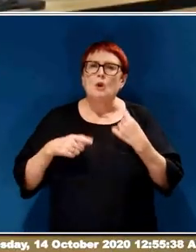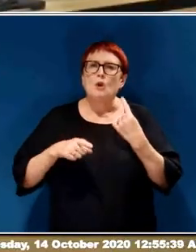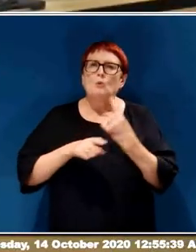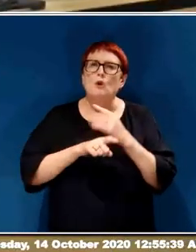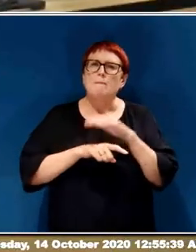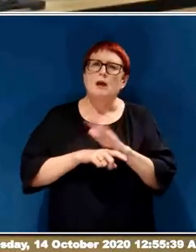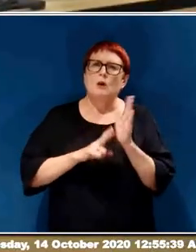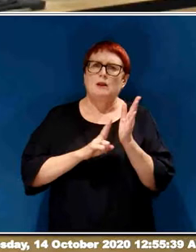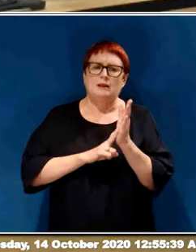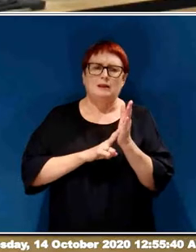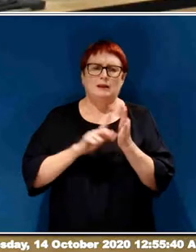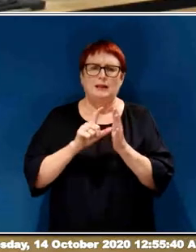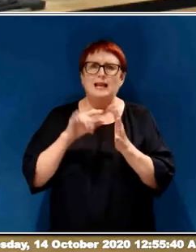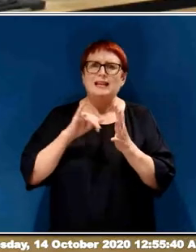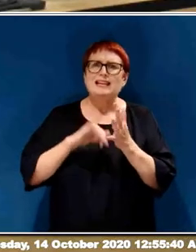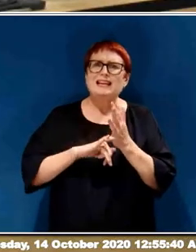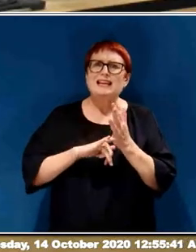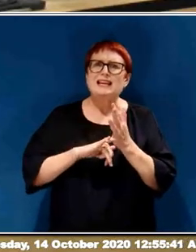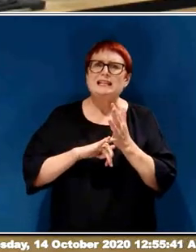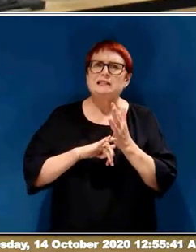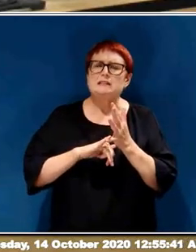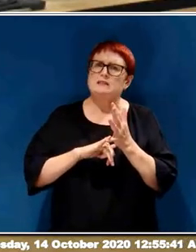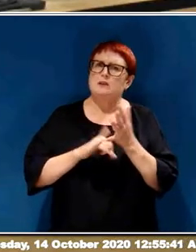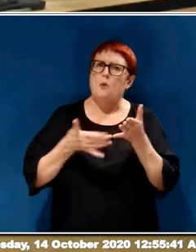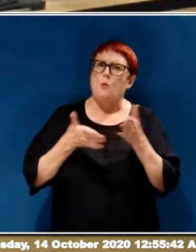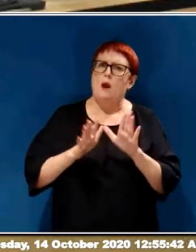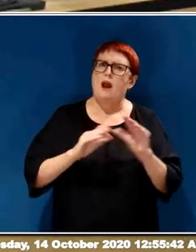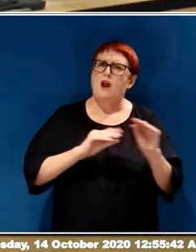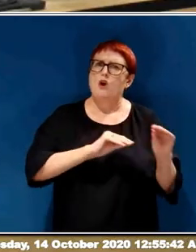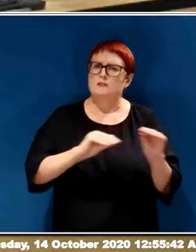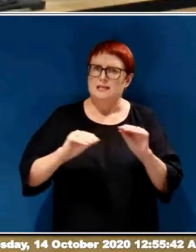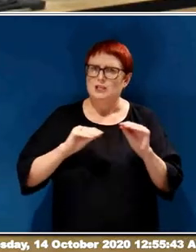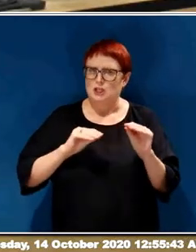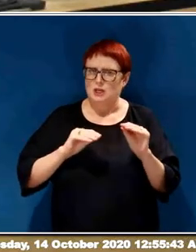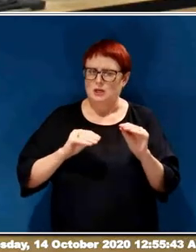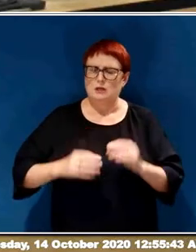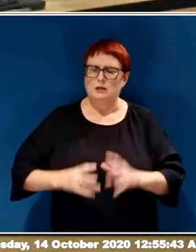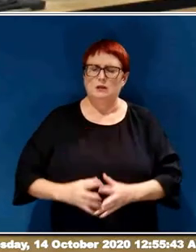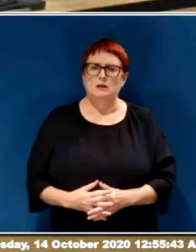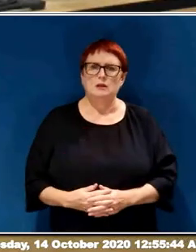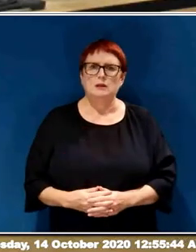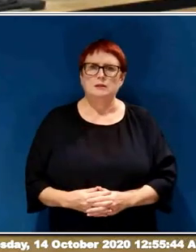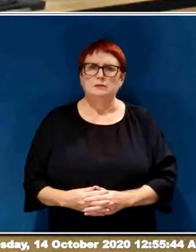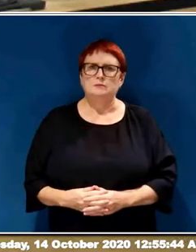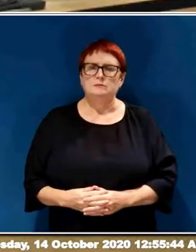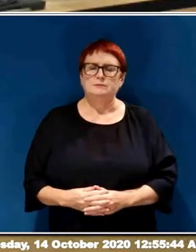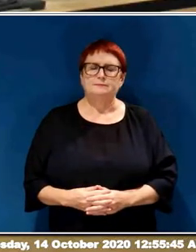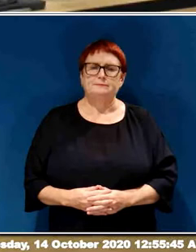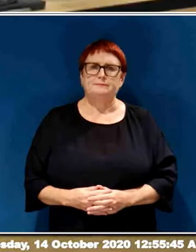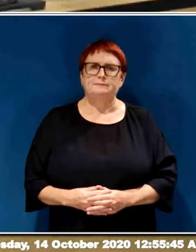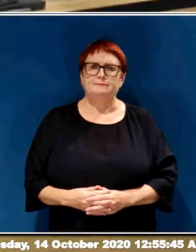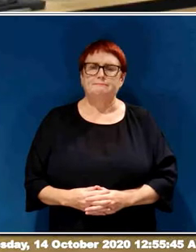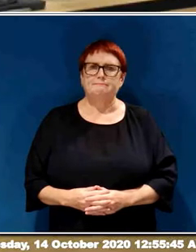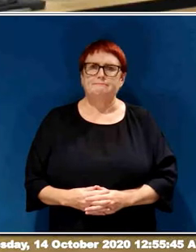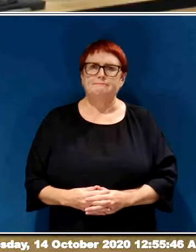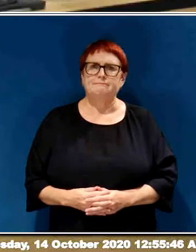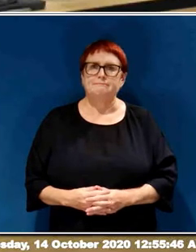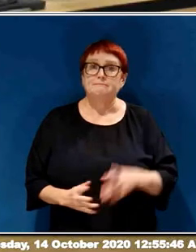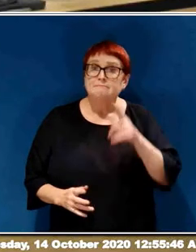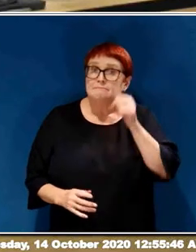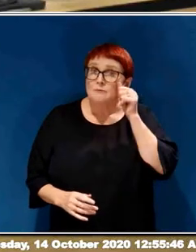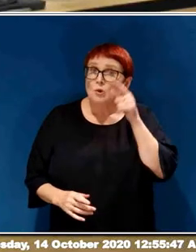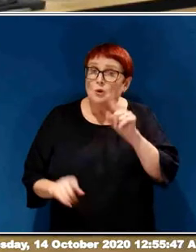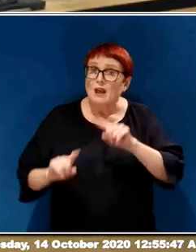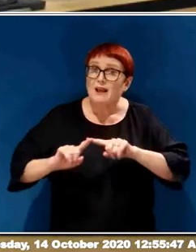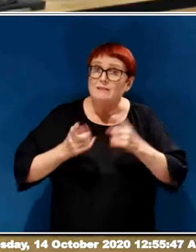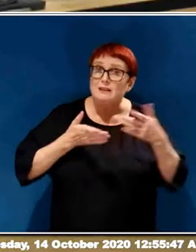Are you aware of models that have adopted a needs-based approach without